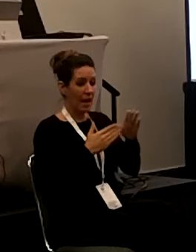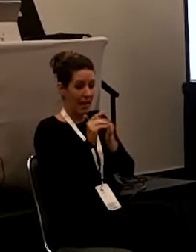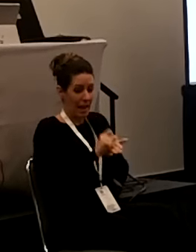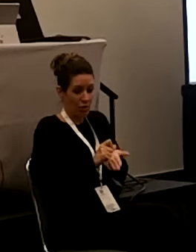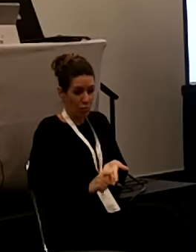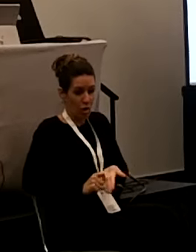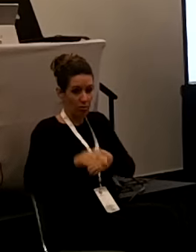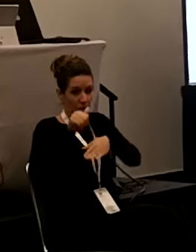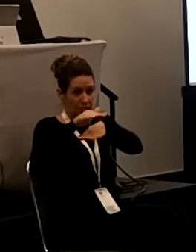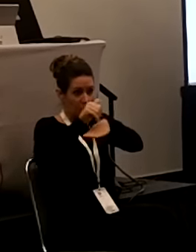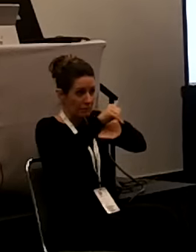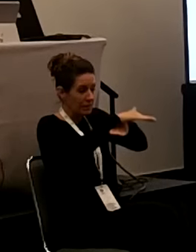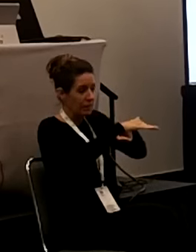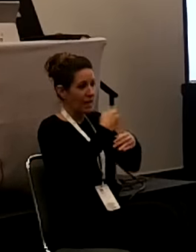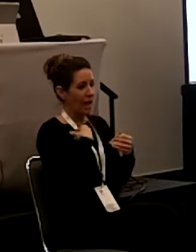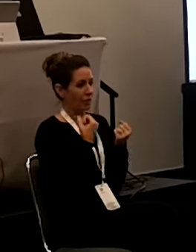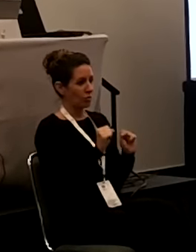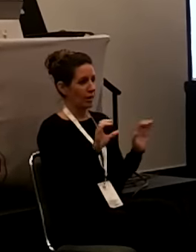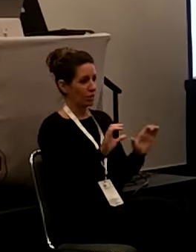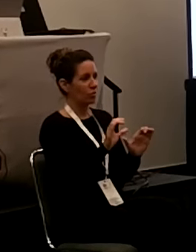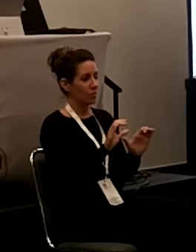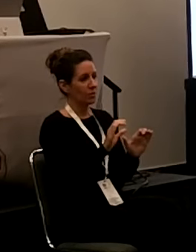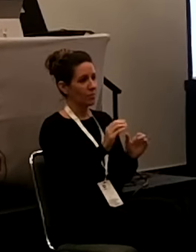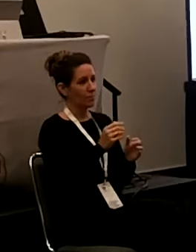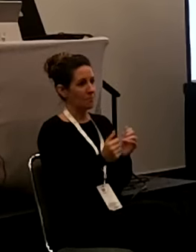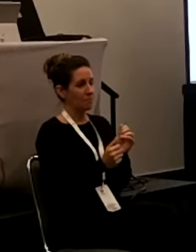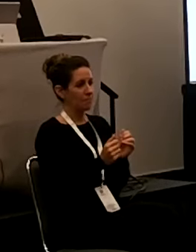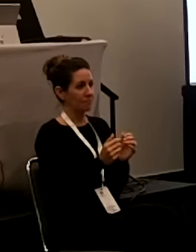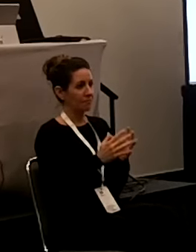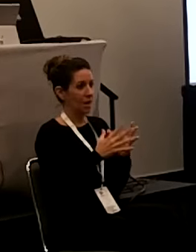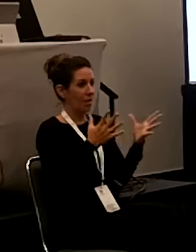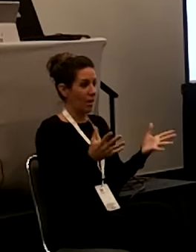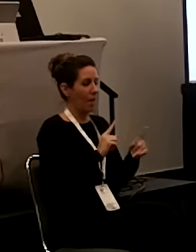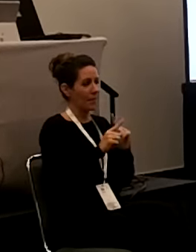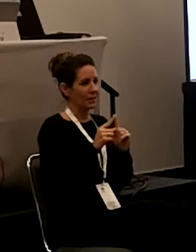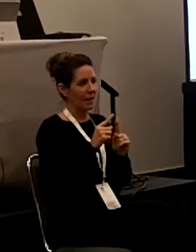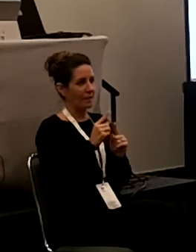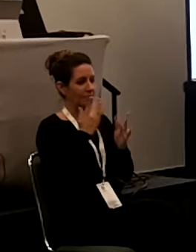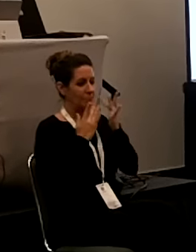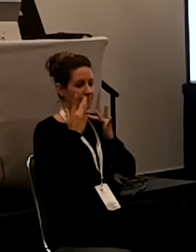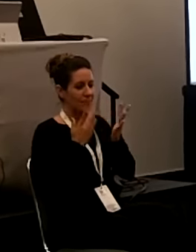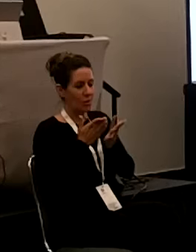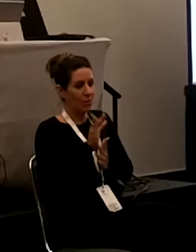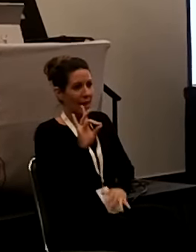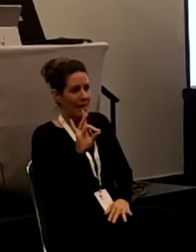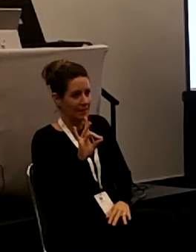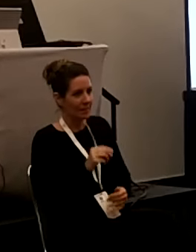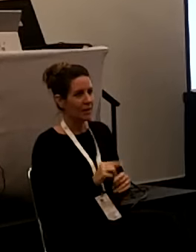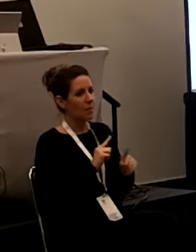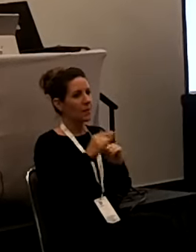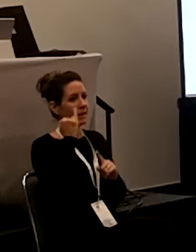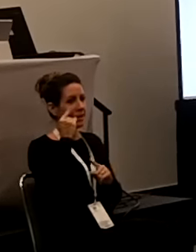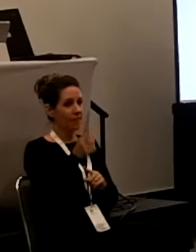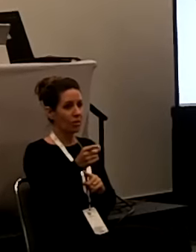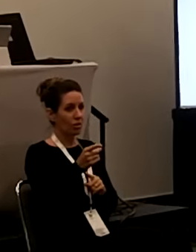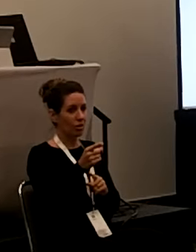I attempted to do all of them. I made it through eight before my hand started hurting really bad. If you're someone that is into the whole penpal-y thing